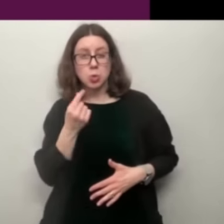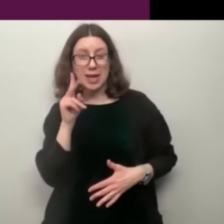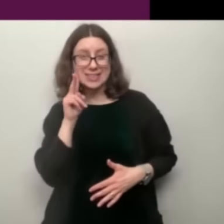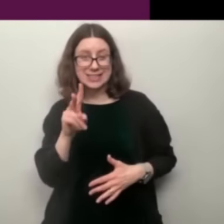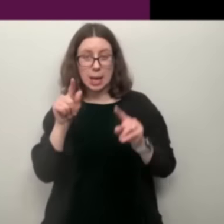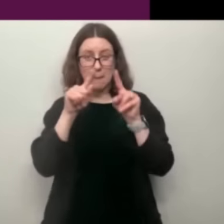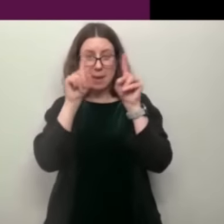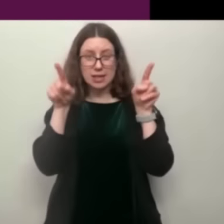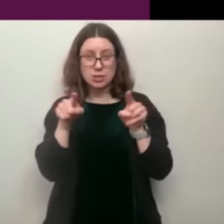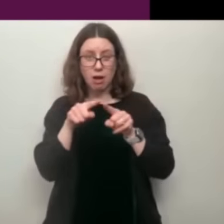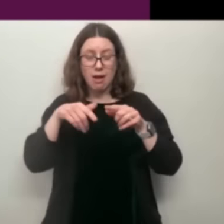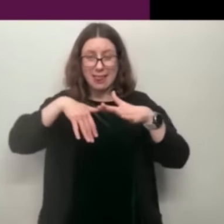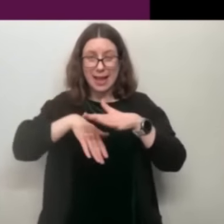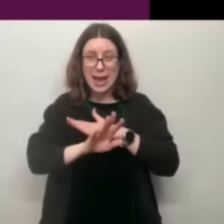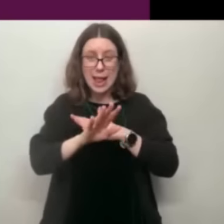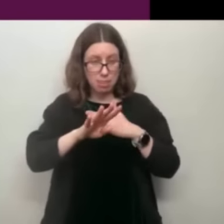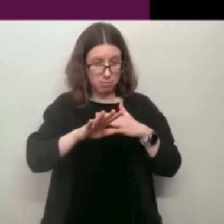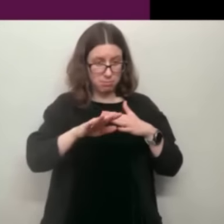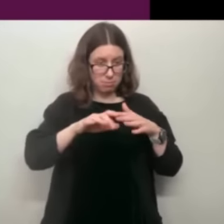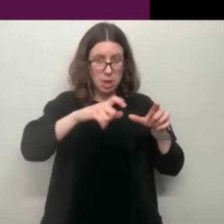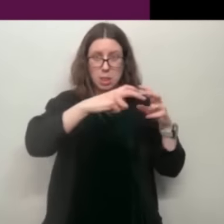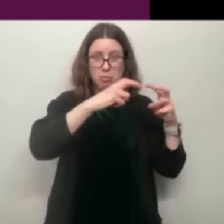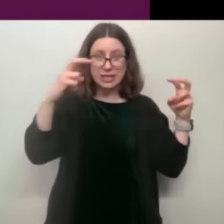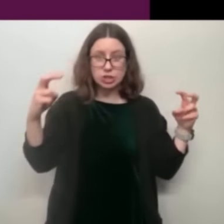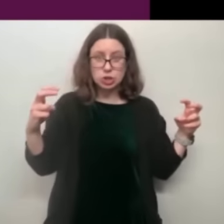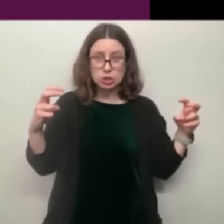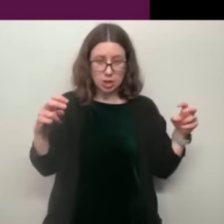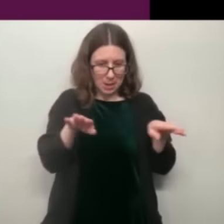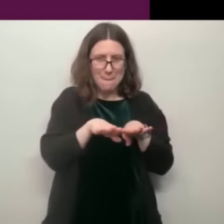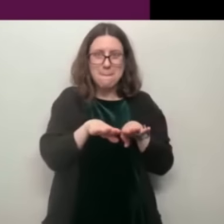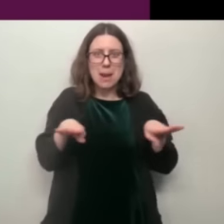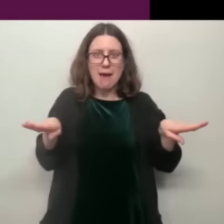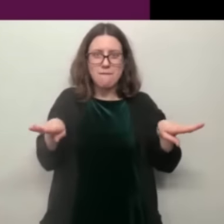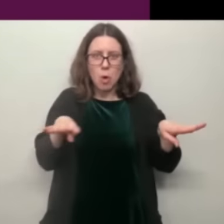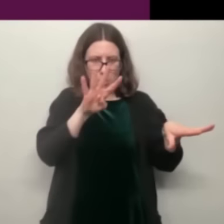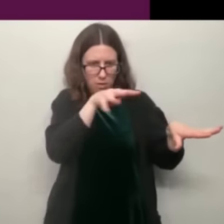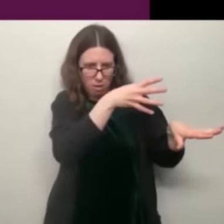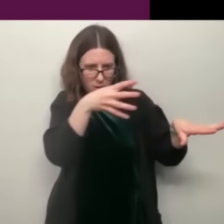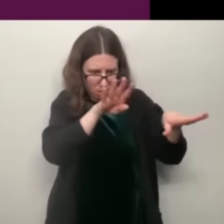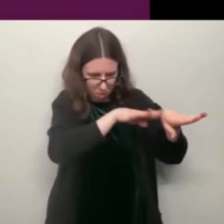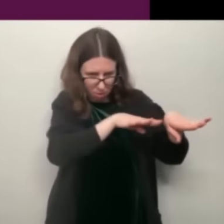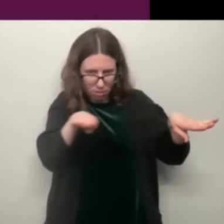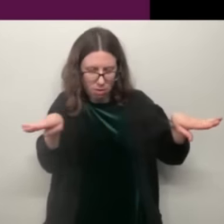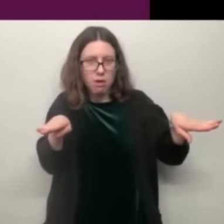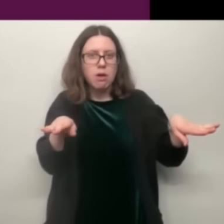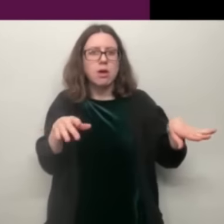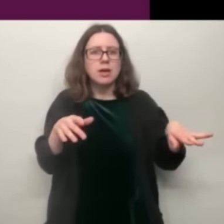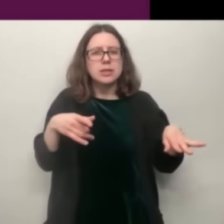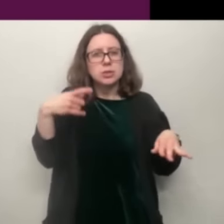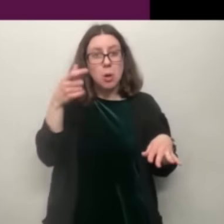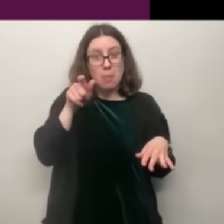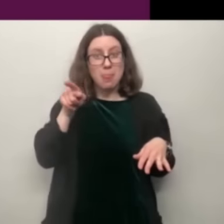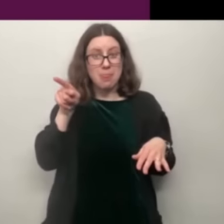of the lower scaffold platforms. The elements of the bridge are being inspected in areas of rot identified and repaired.